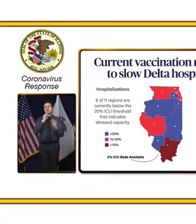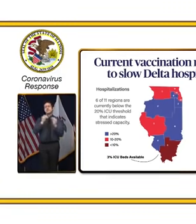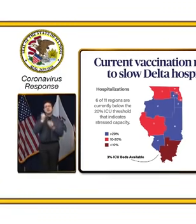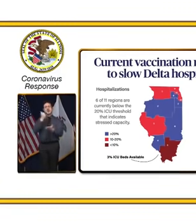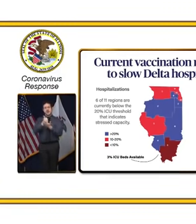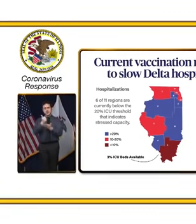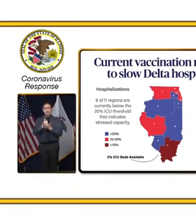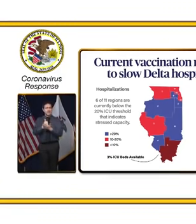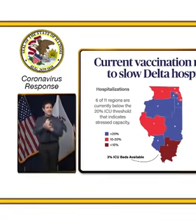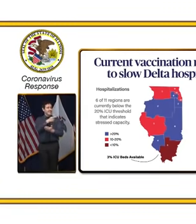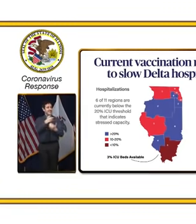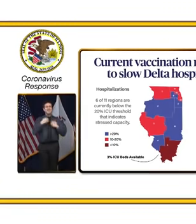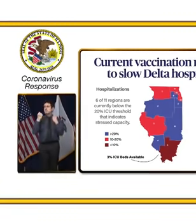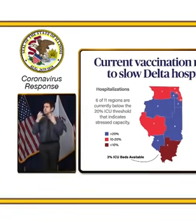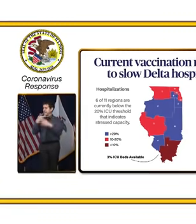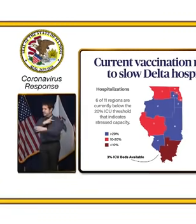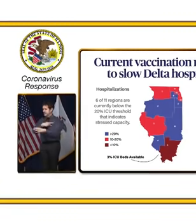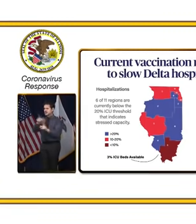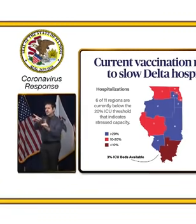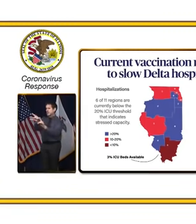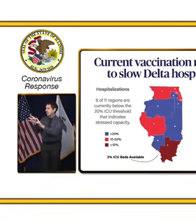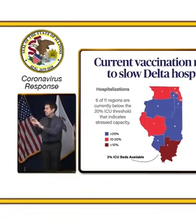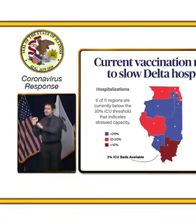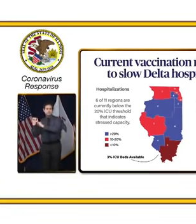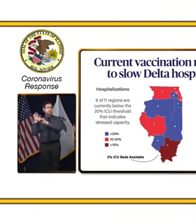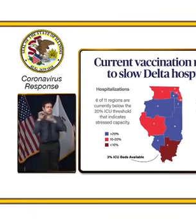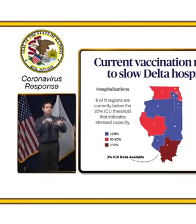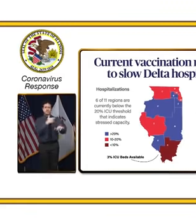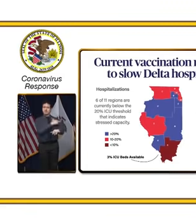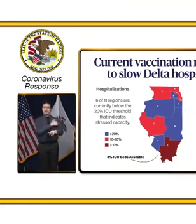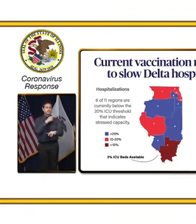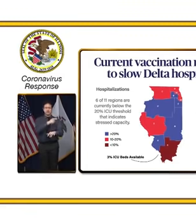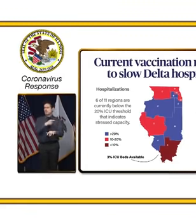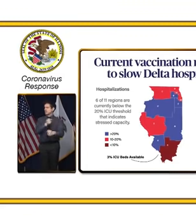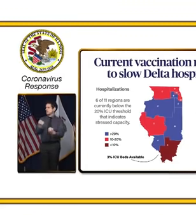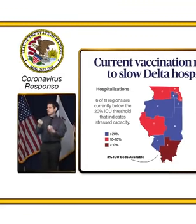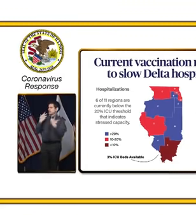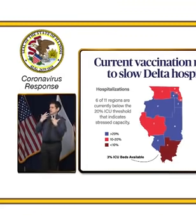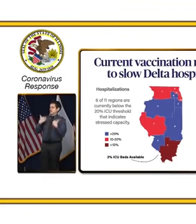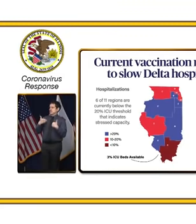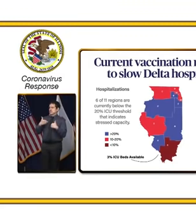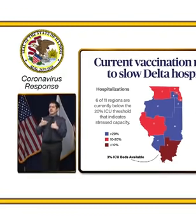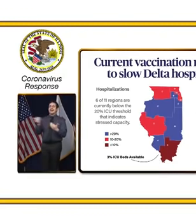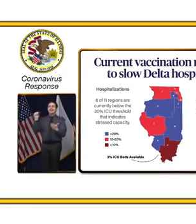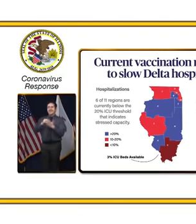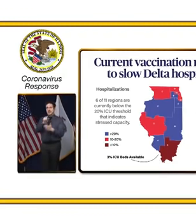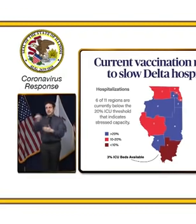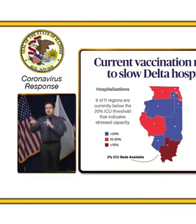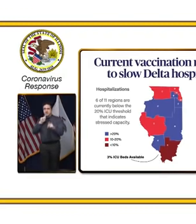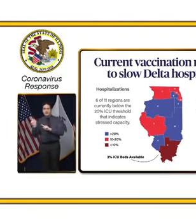more help to manage the sheer